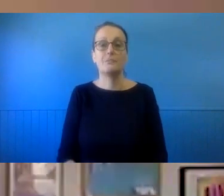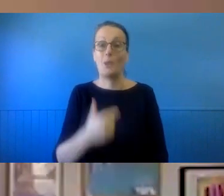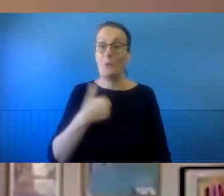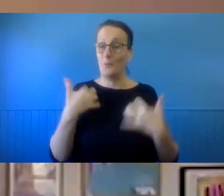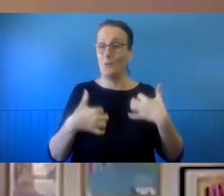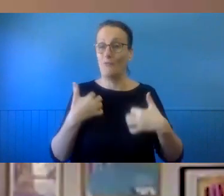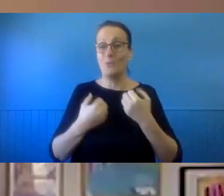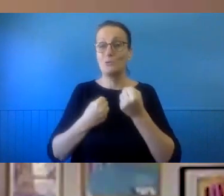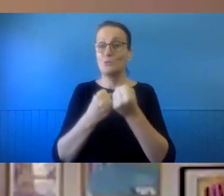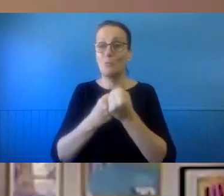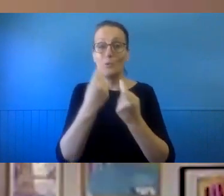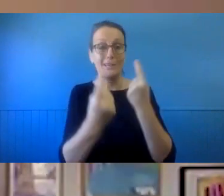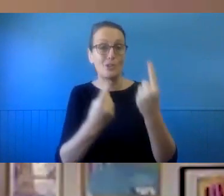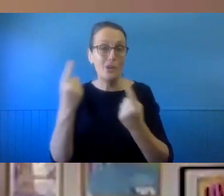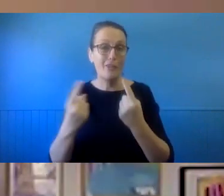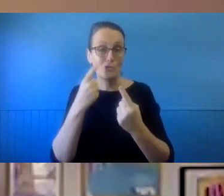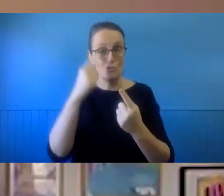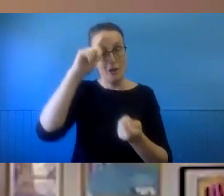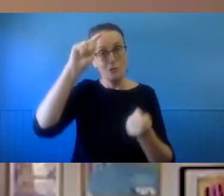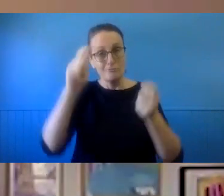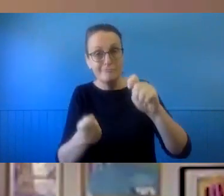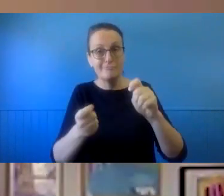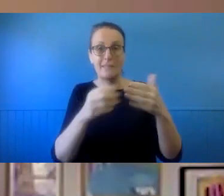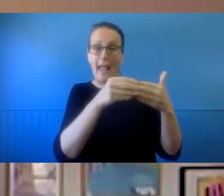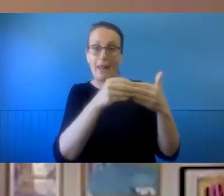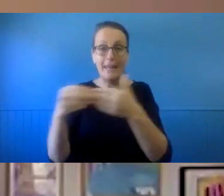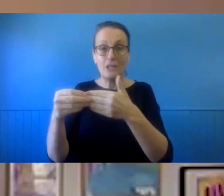exploring new ways to adapt our leadership, our practices and our